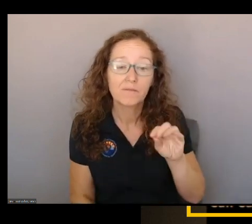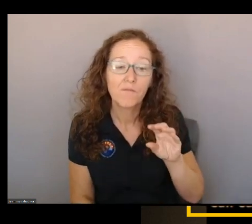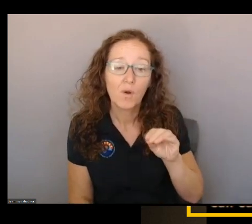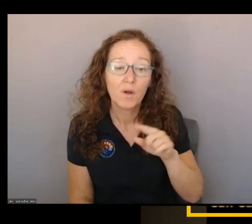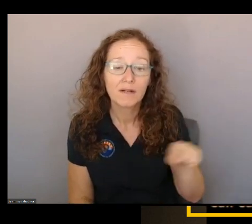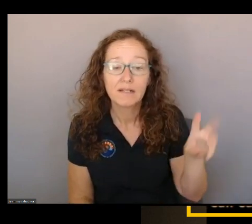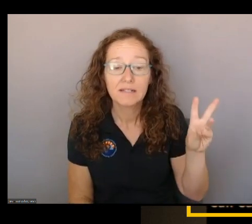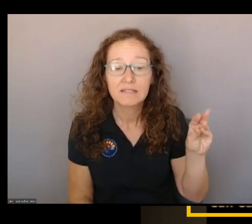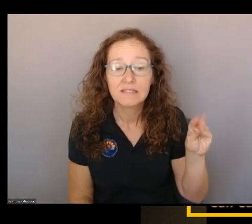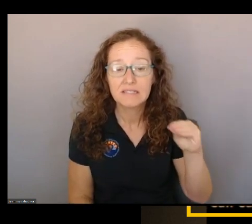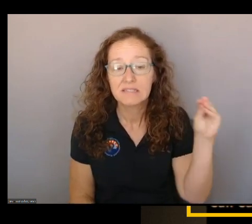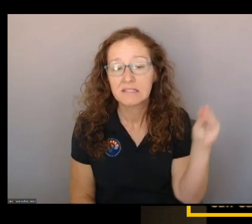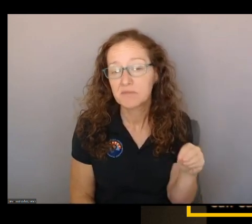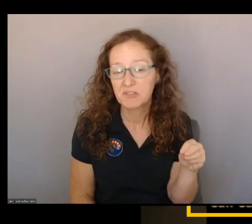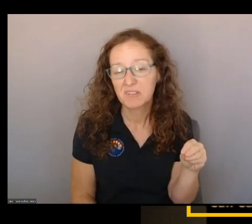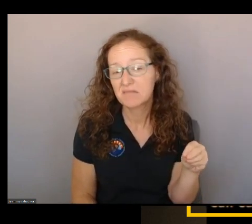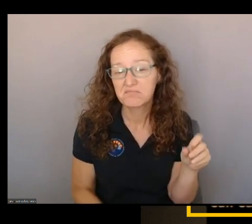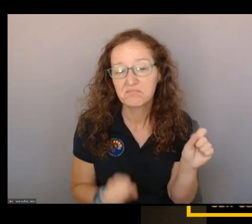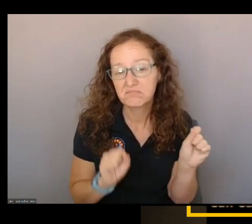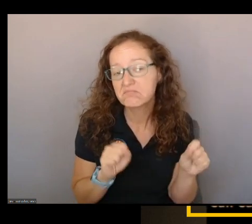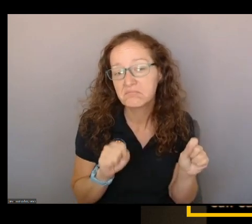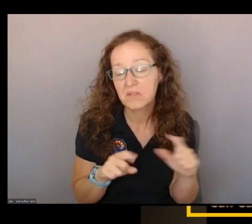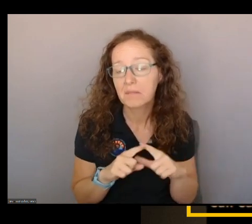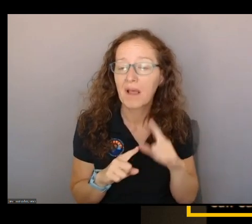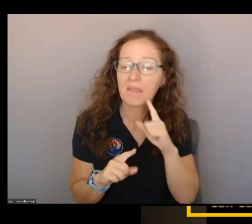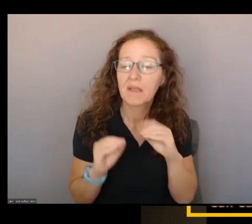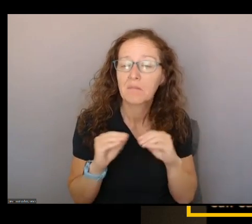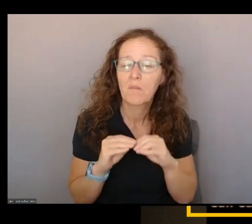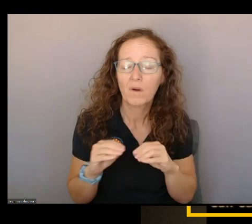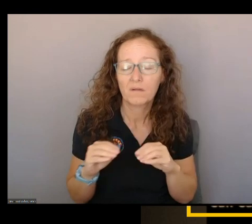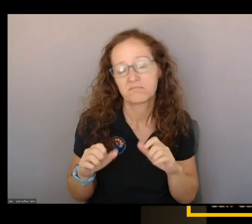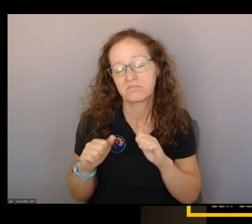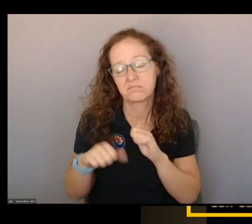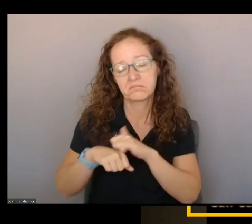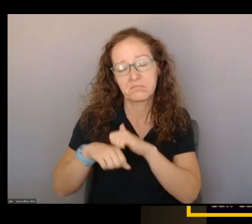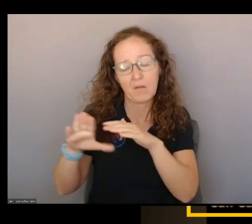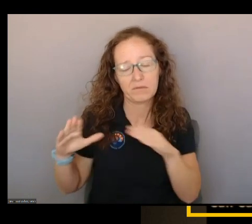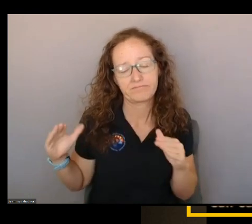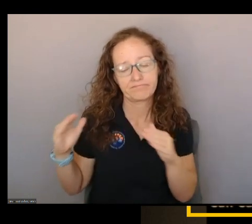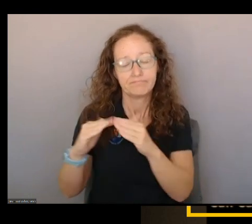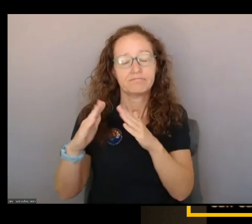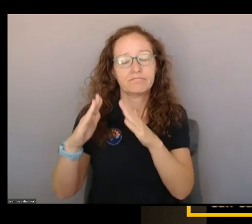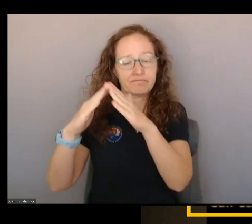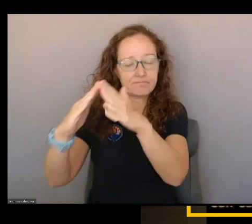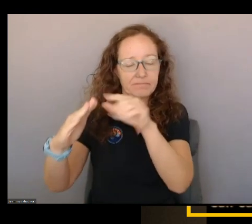going to be more isolated probably over the highest peaks. But then once we go into Saturday, Sunday, Monday, we've